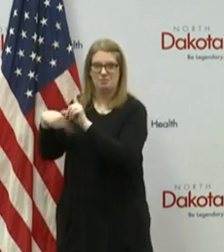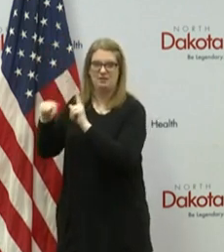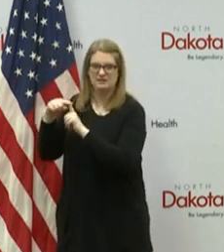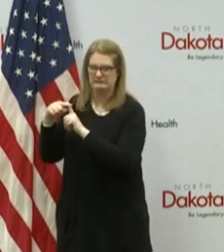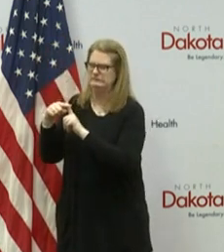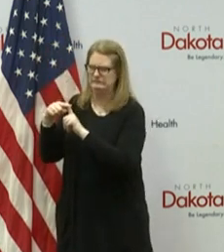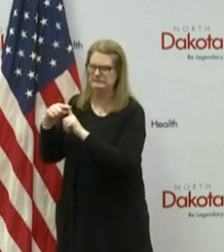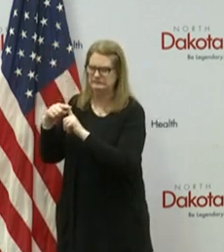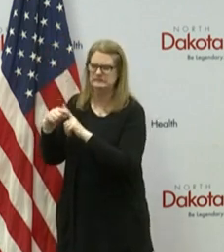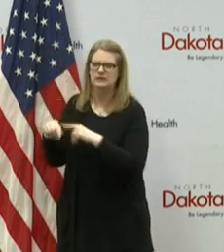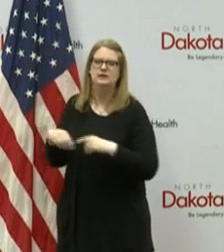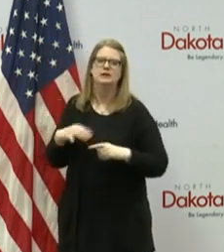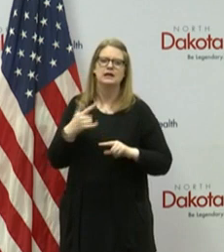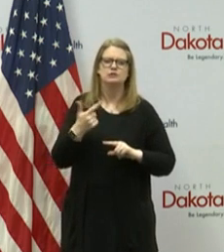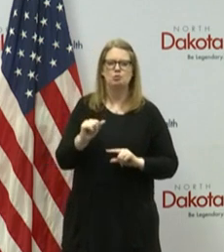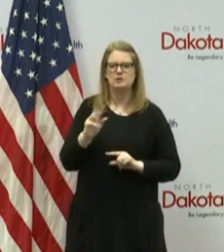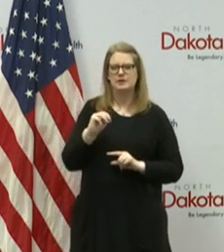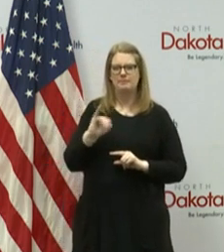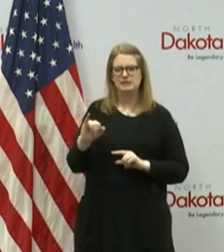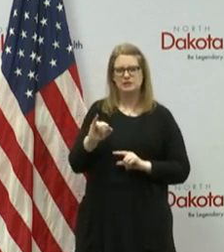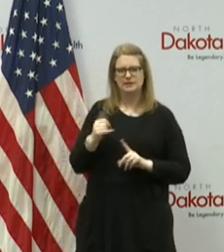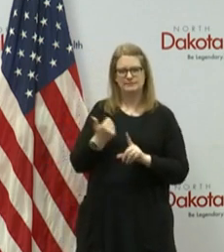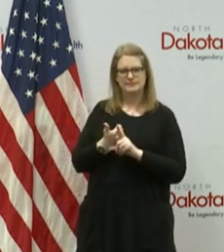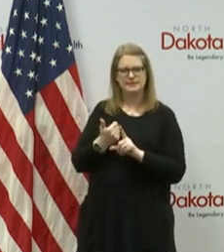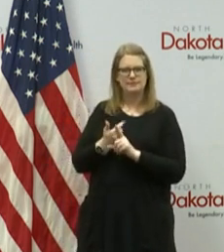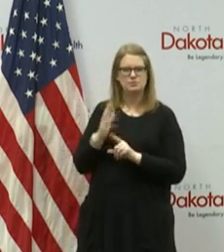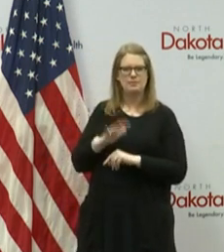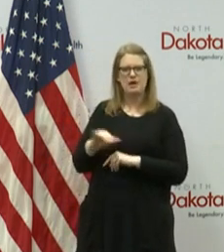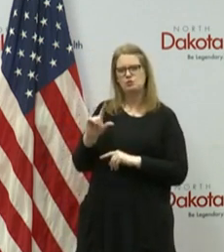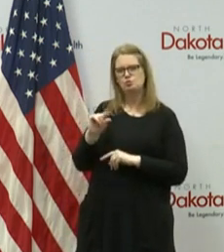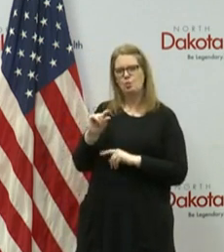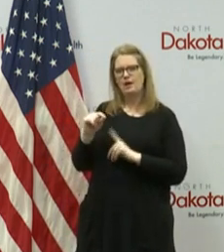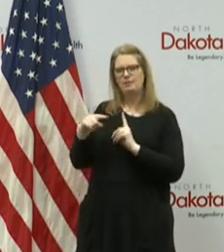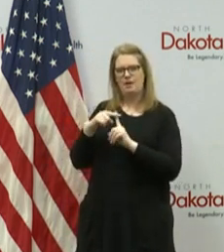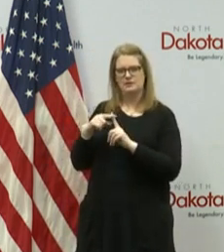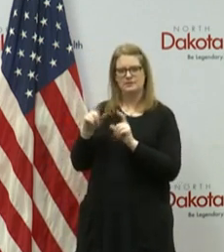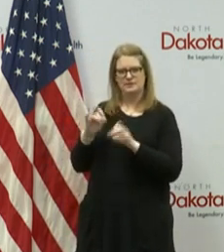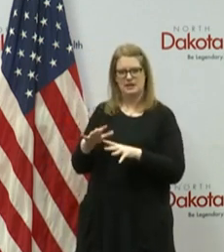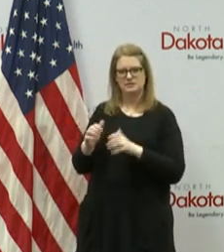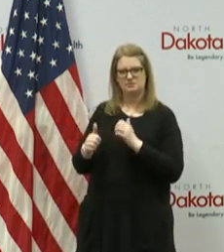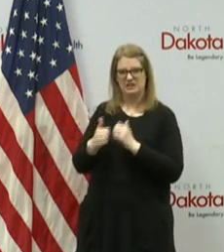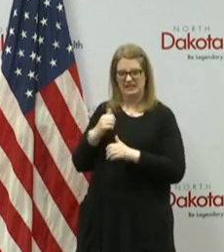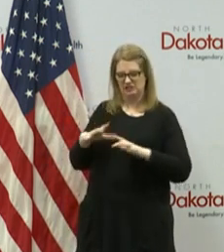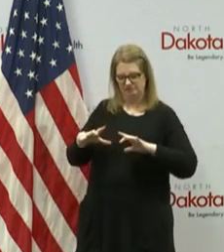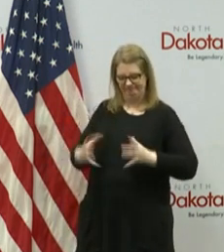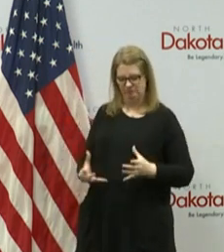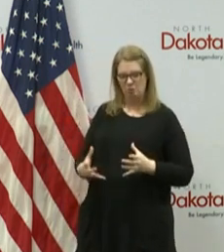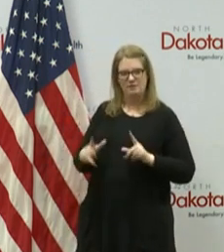YORK, NEW JERSEY WERE IN THE MID 40 PERCENT WITH THE TESTS TAKEN WERE POSITIVE. OTHER STATES LIKE GEORGIA AND